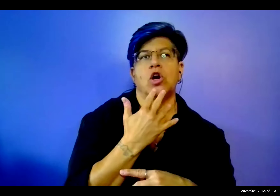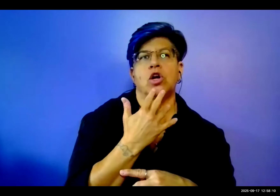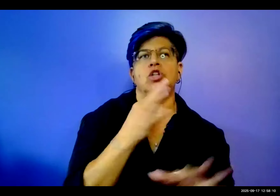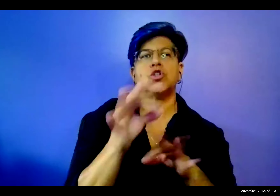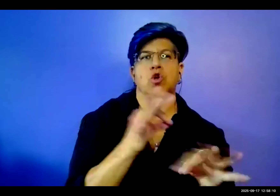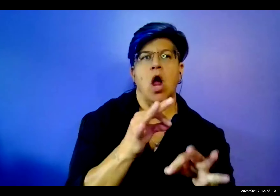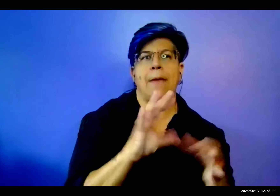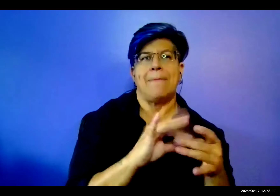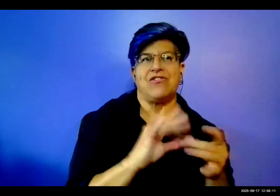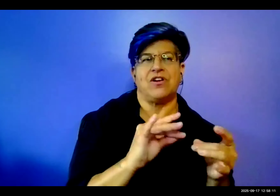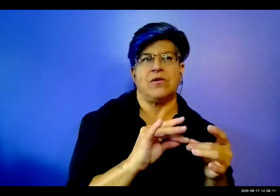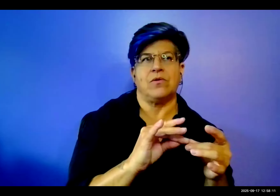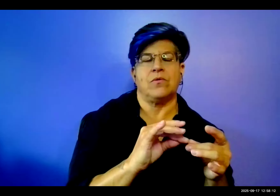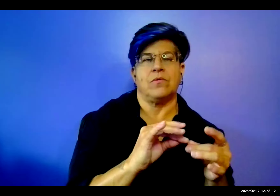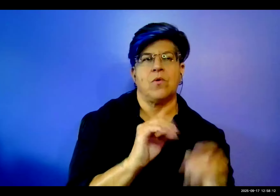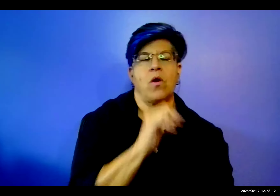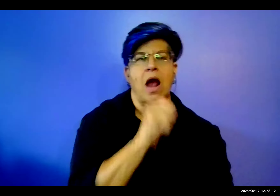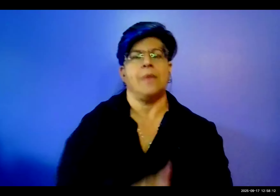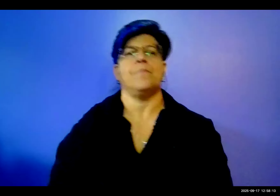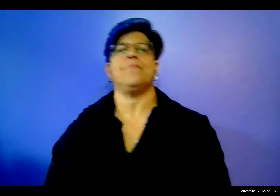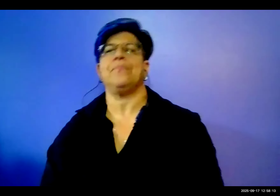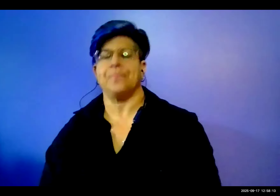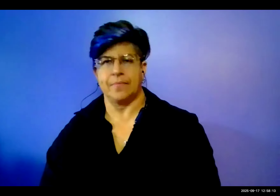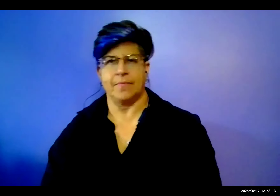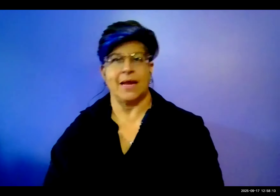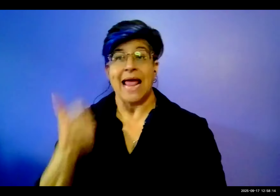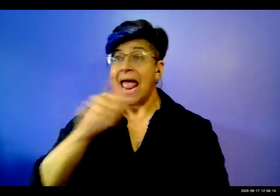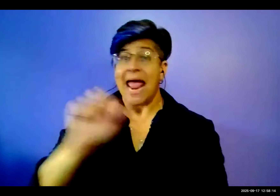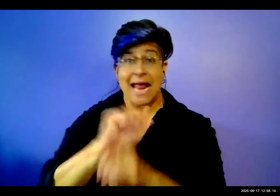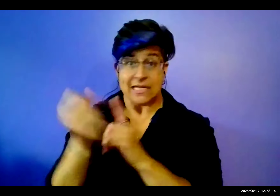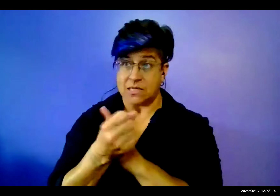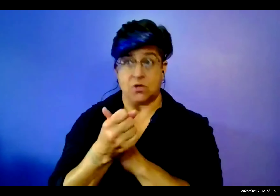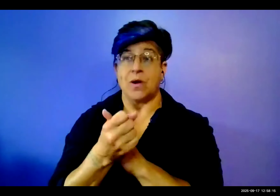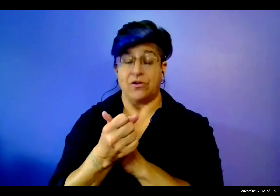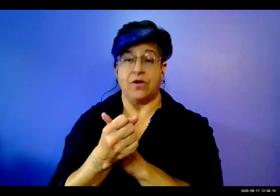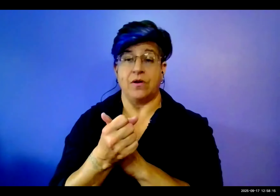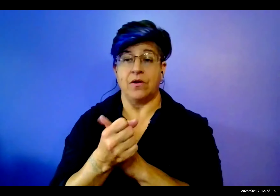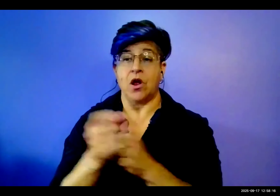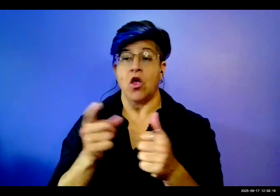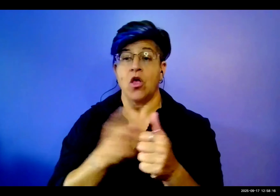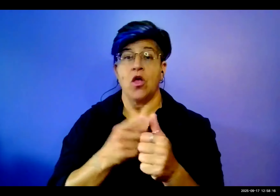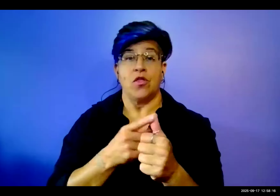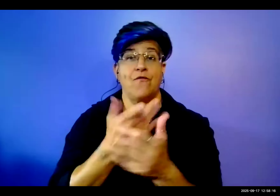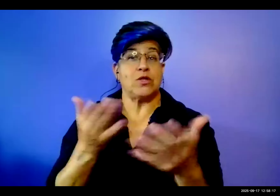So, um, in any situation like this, uh, the first thing that matters is.